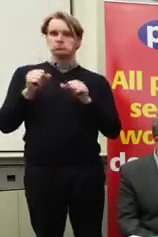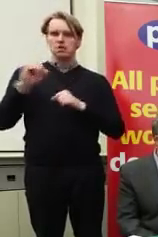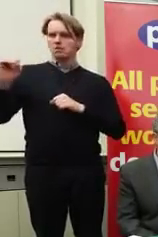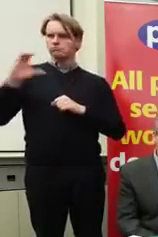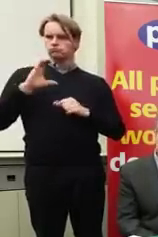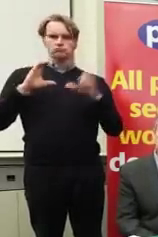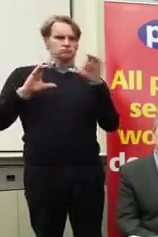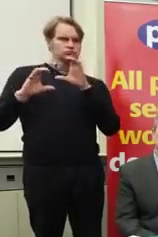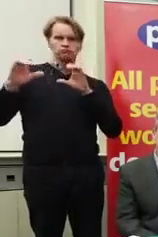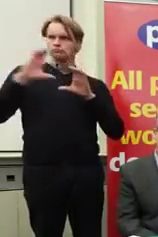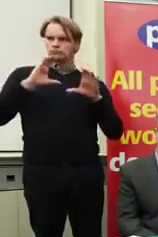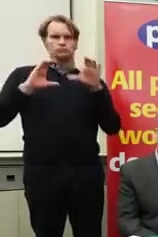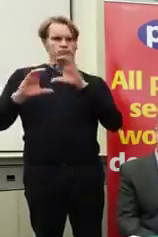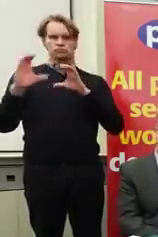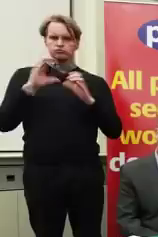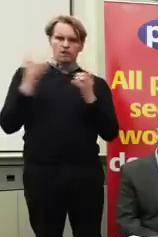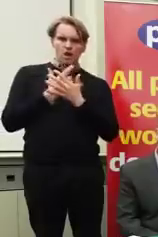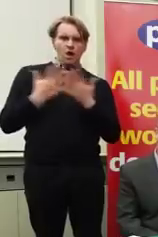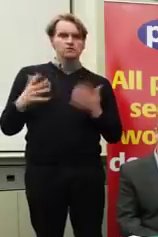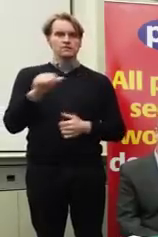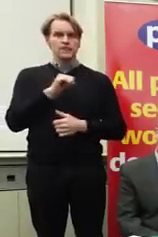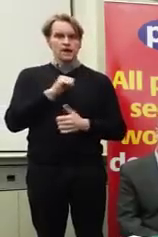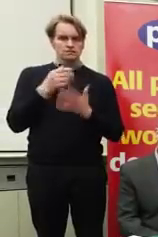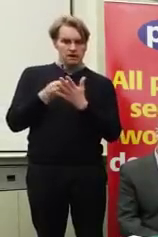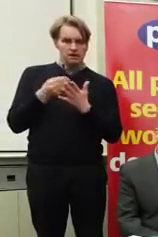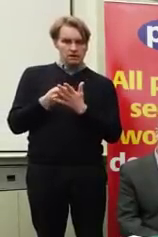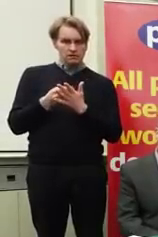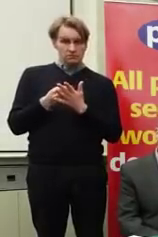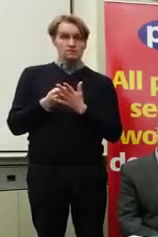sums of compensation, we've seen cases where members have actually had